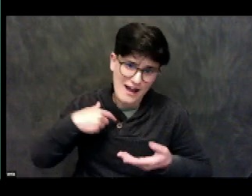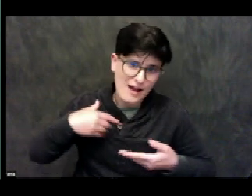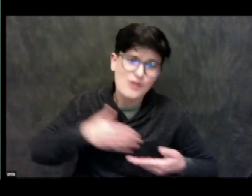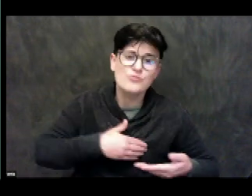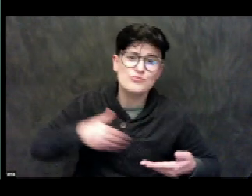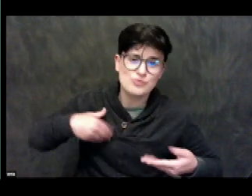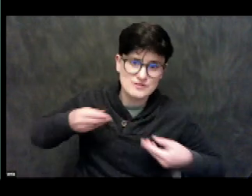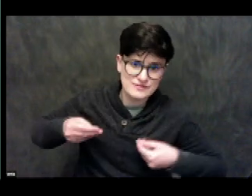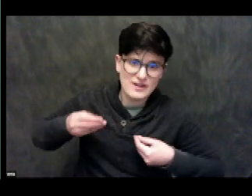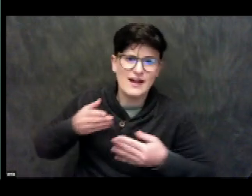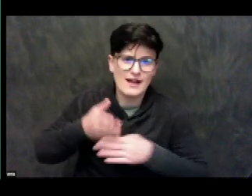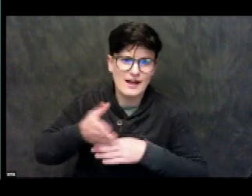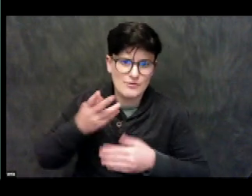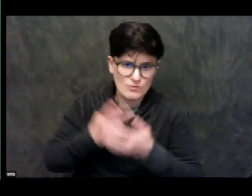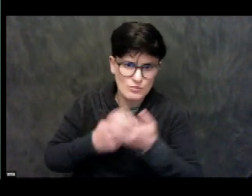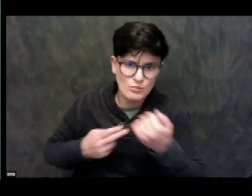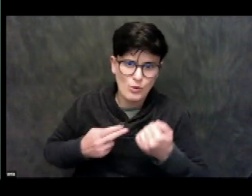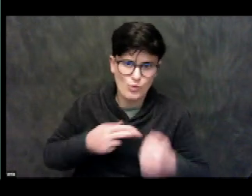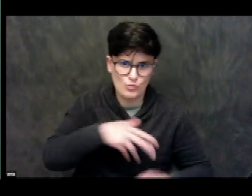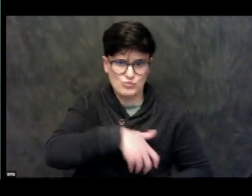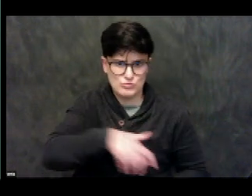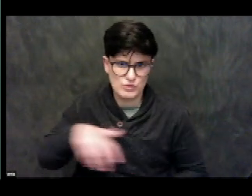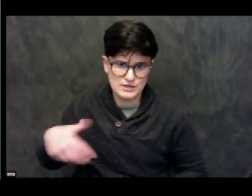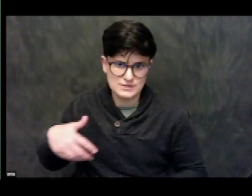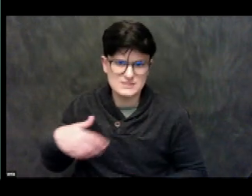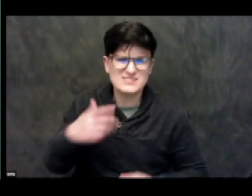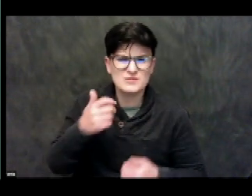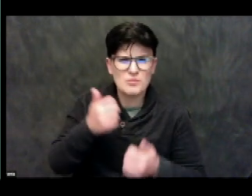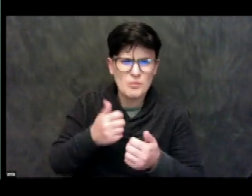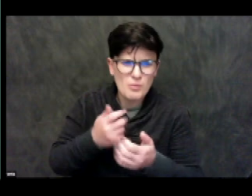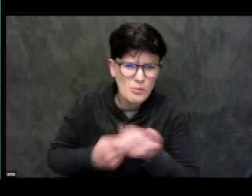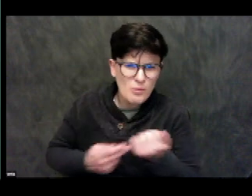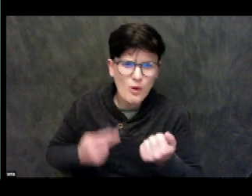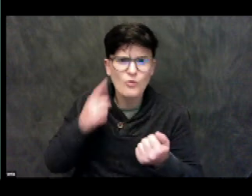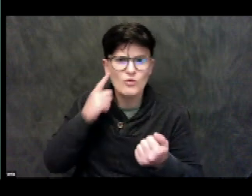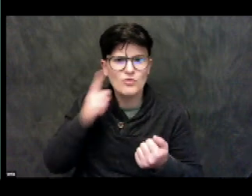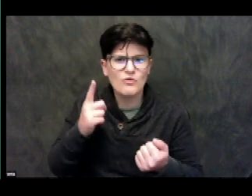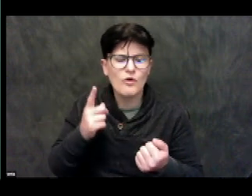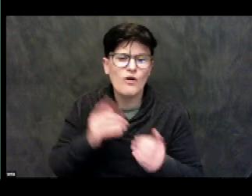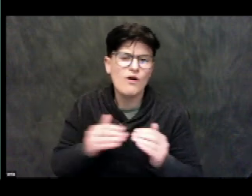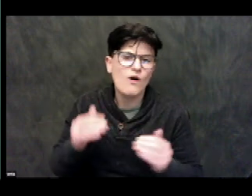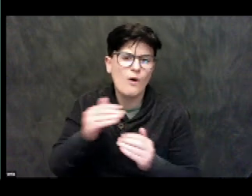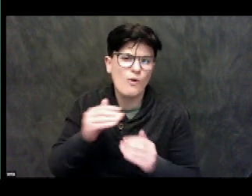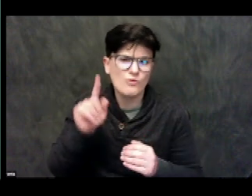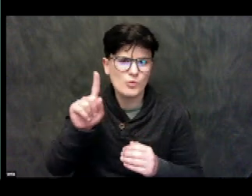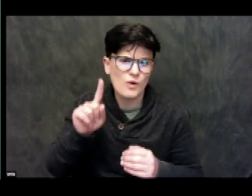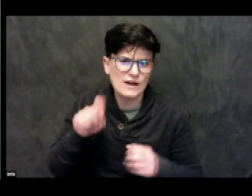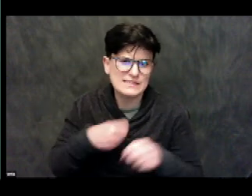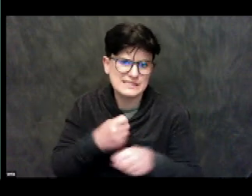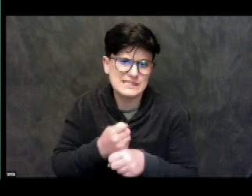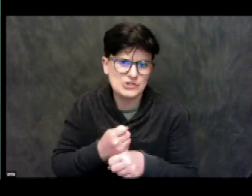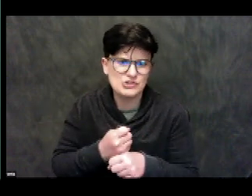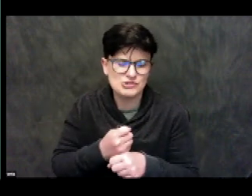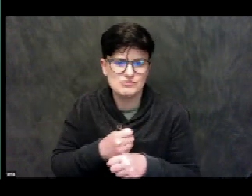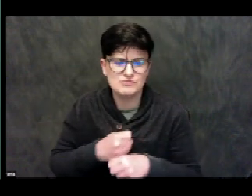both of them for a little over a year. The first pregnancy, I had